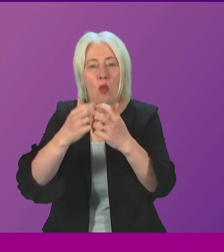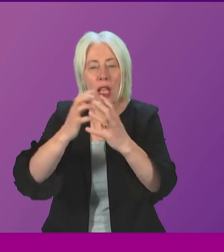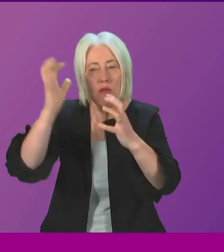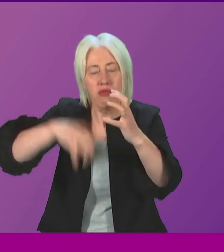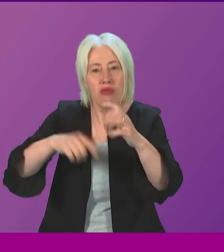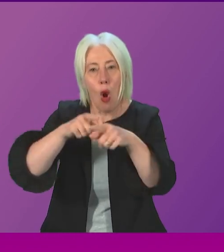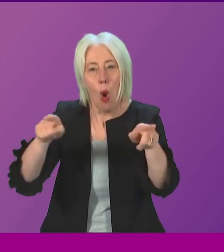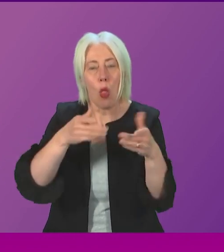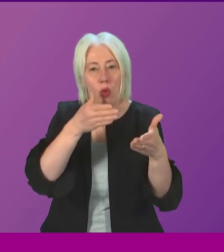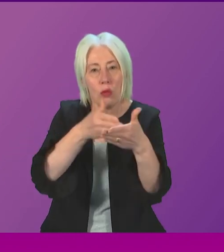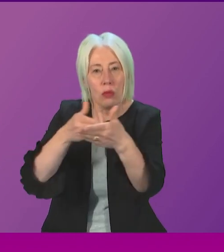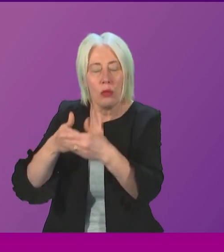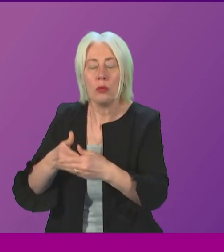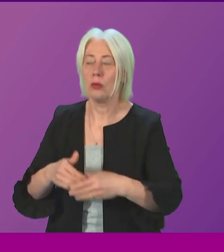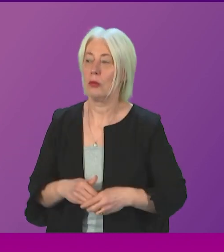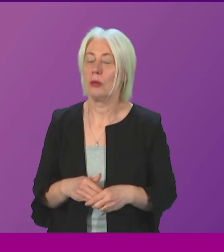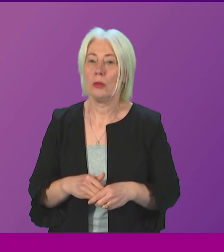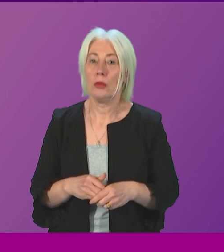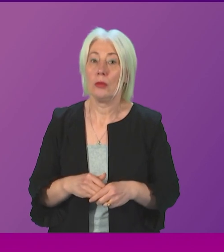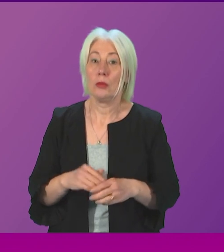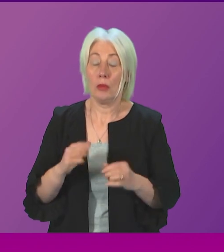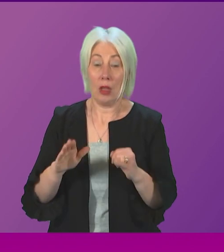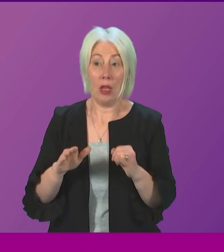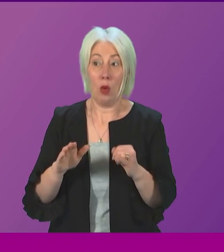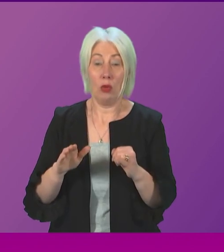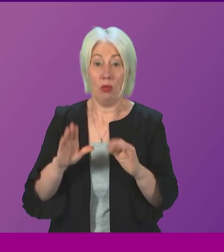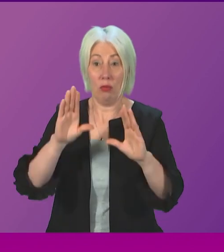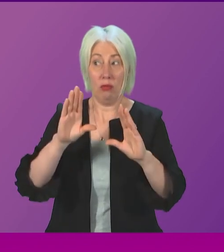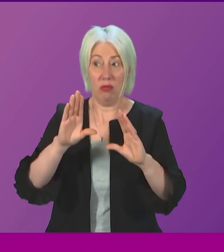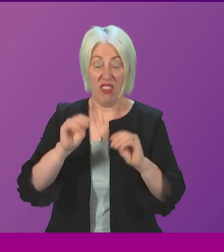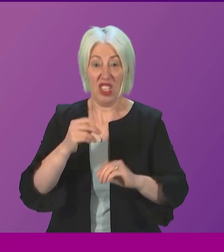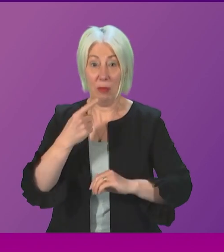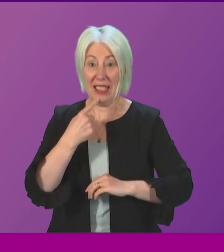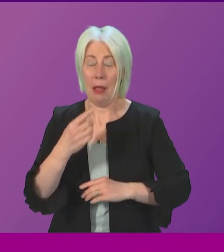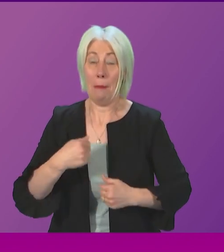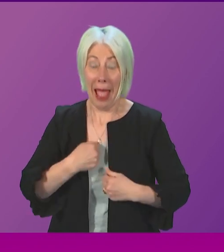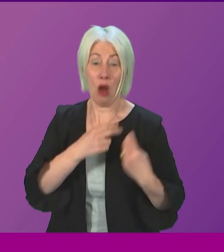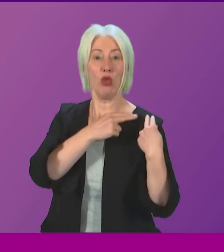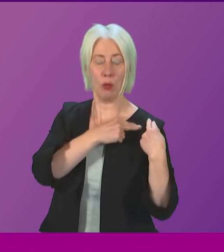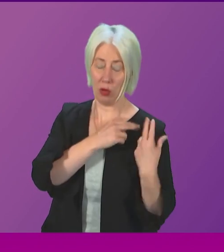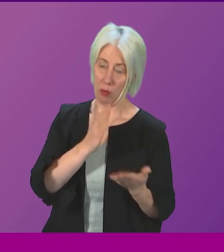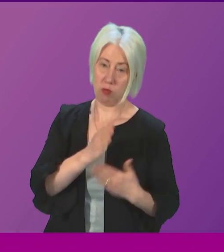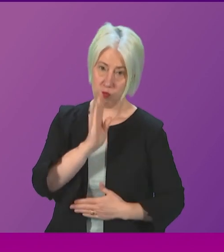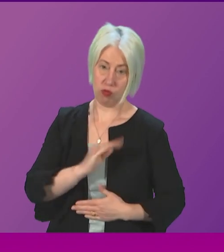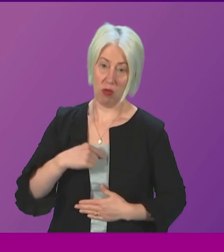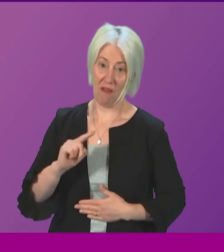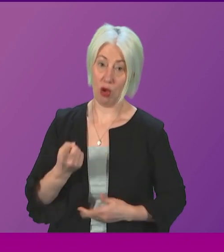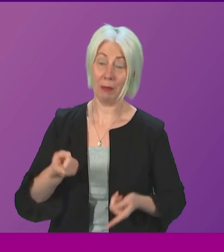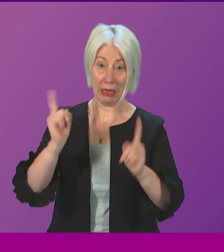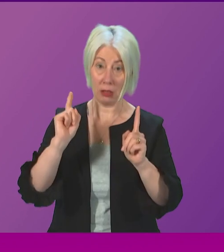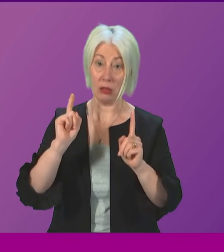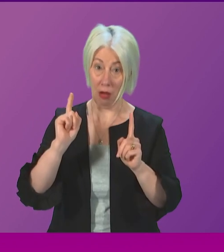I say once again that I take my responsibility as First Minister seriously and that I rededicate